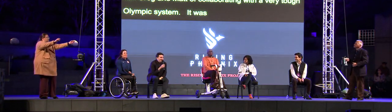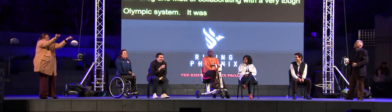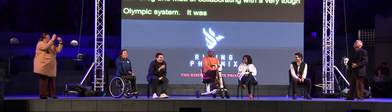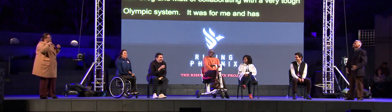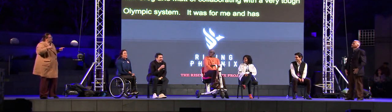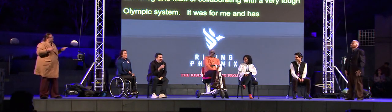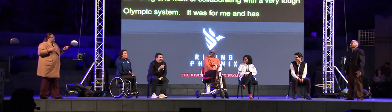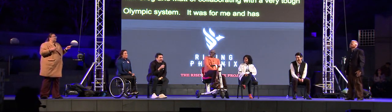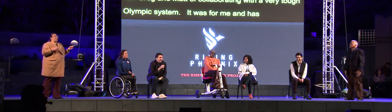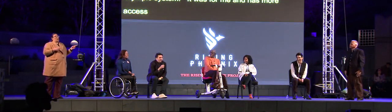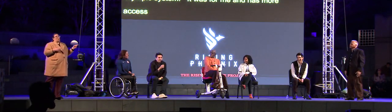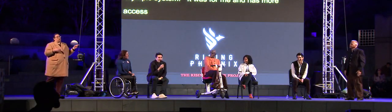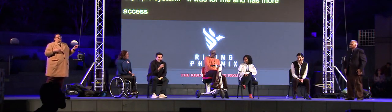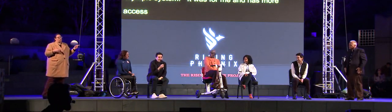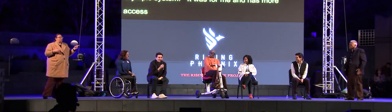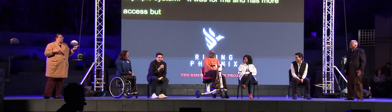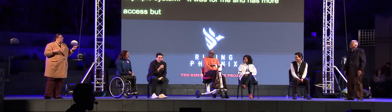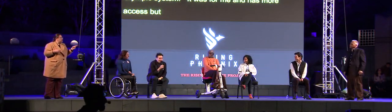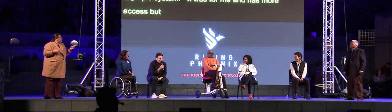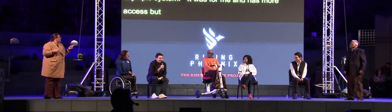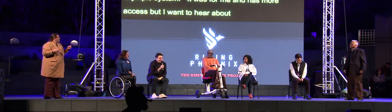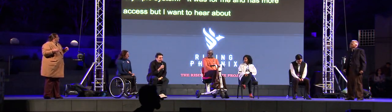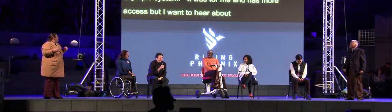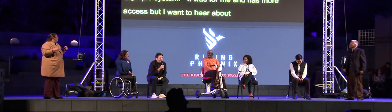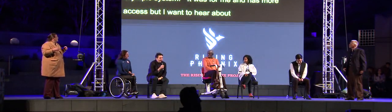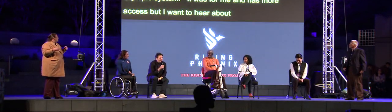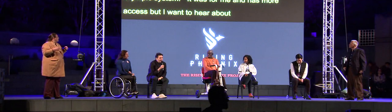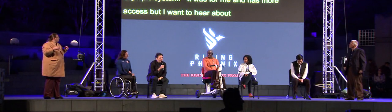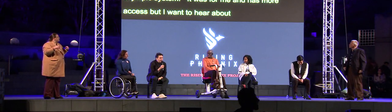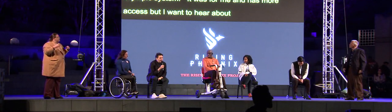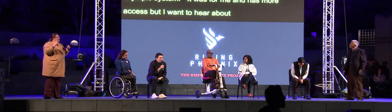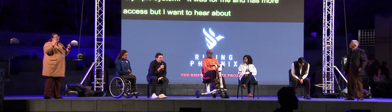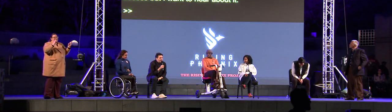So I was the brand director of, amongst other things, of London 2012.